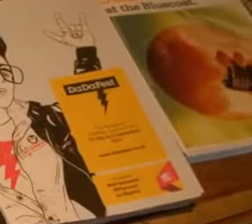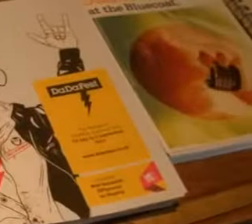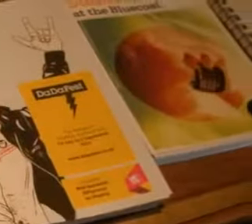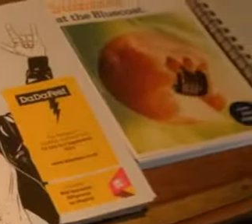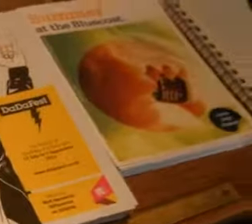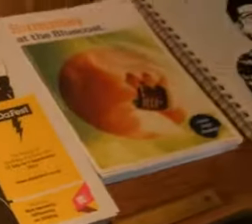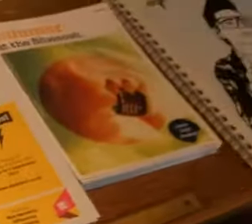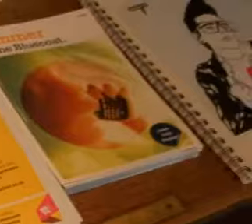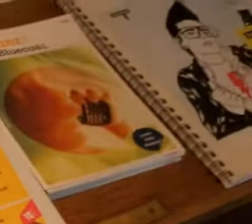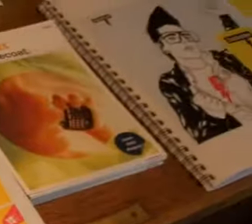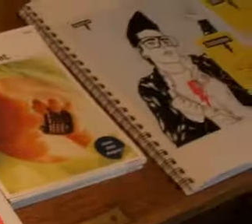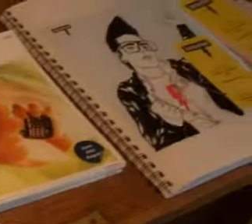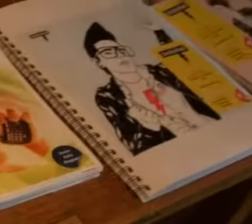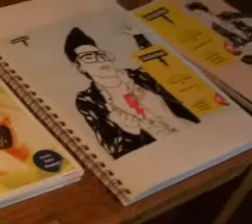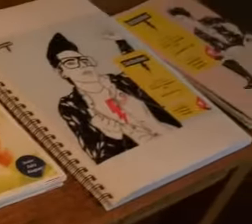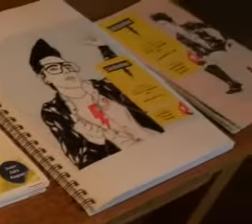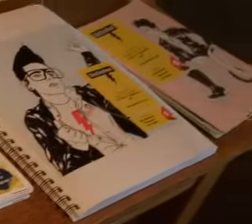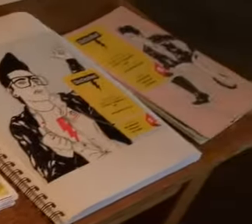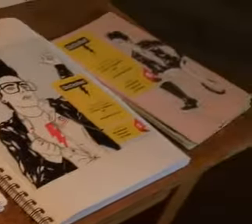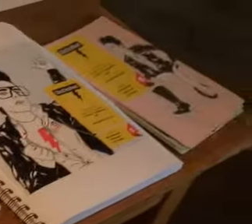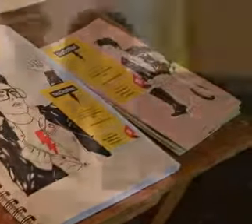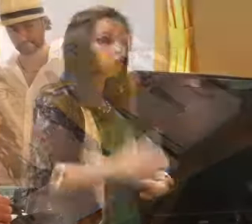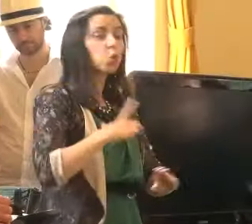A very small part of a person's personality is used in employment